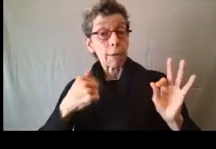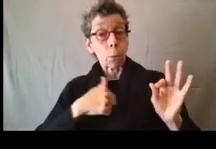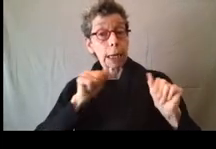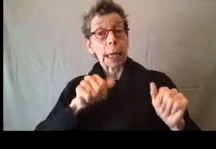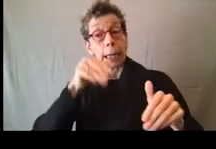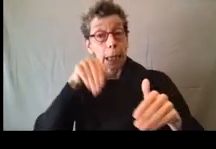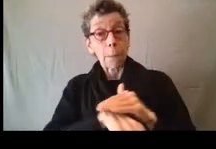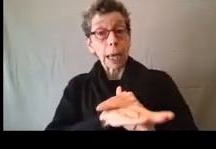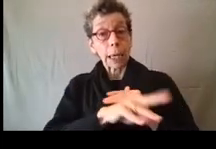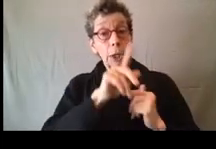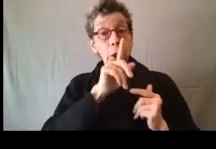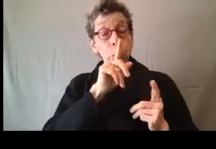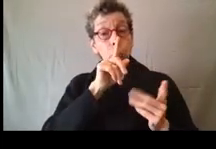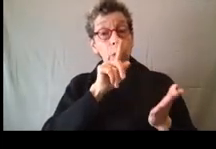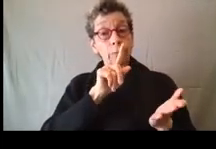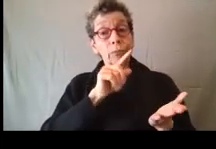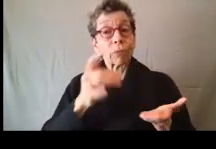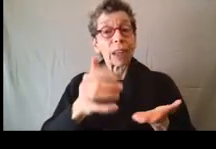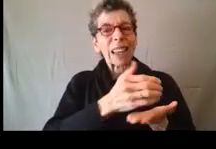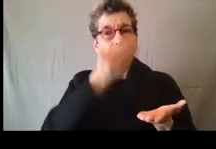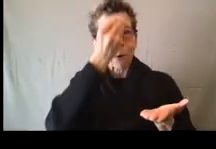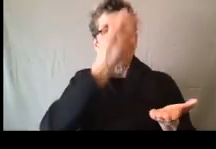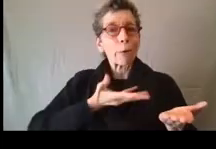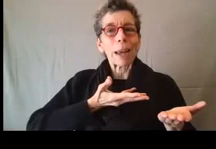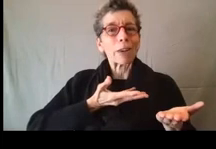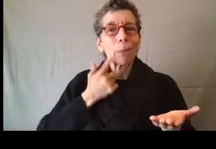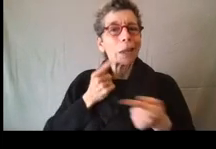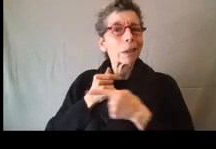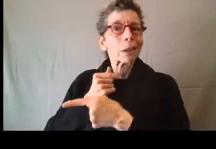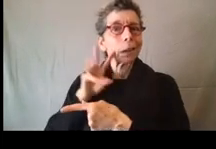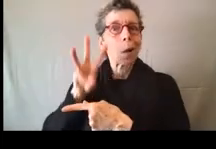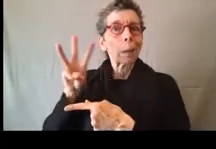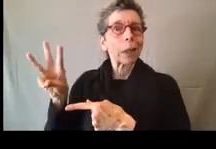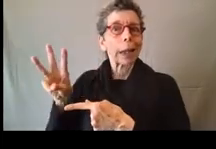speak with someone about what we could not find on the website. And look at the physical